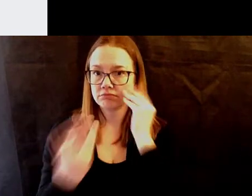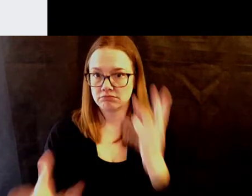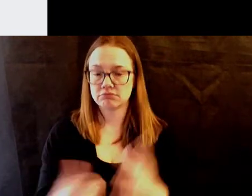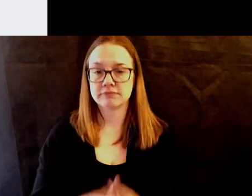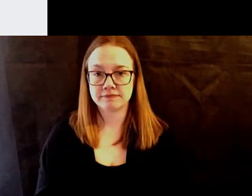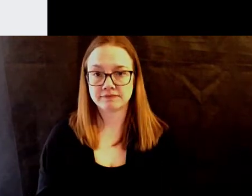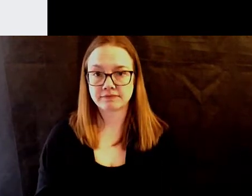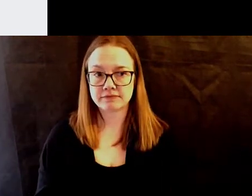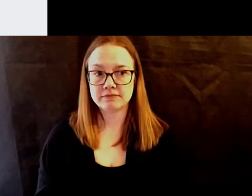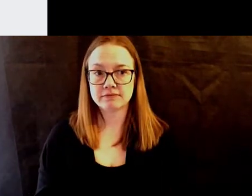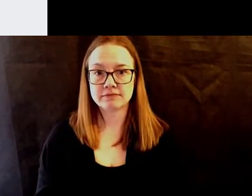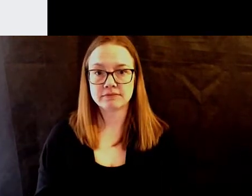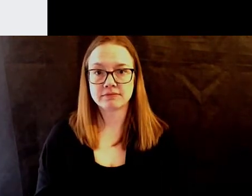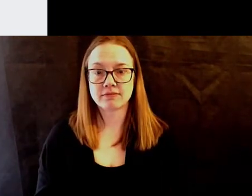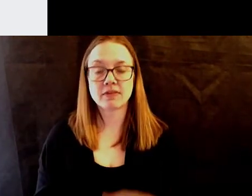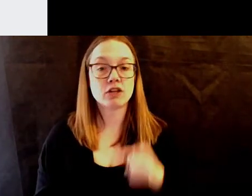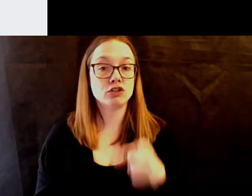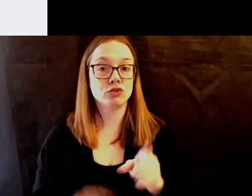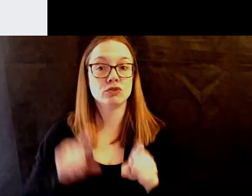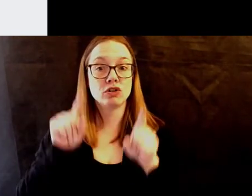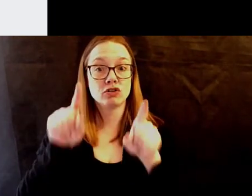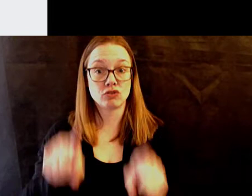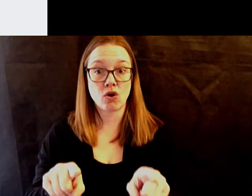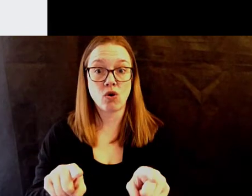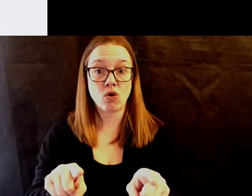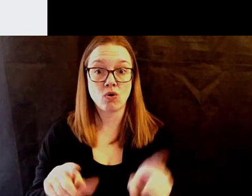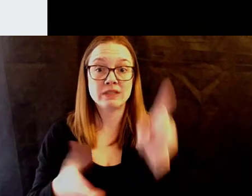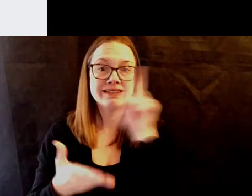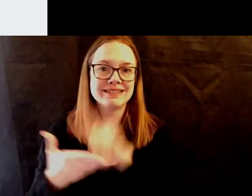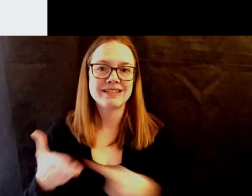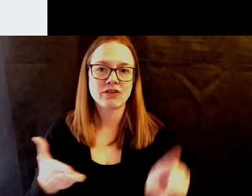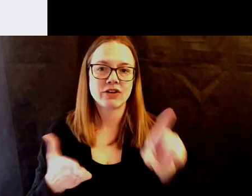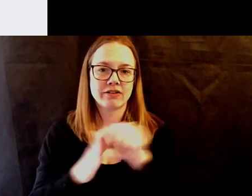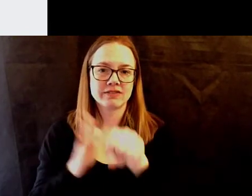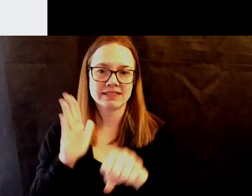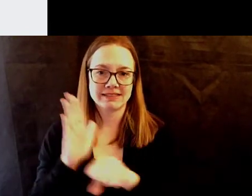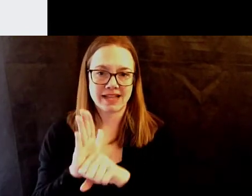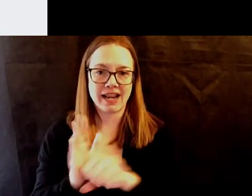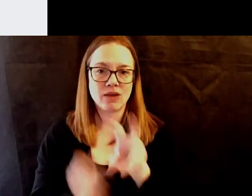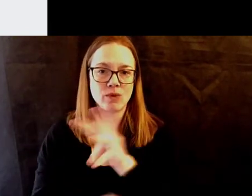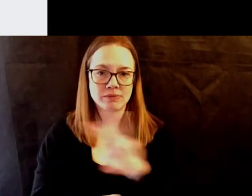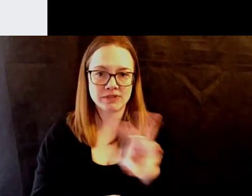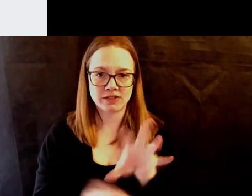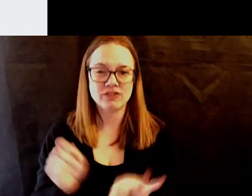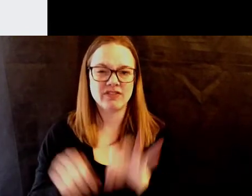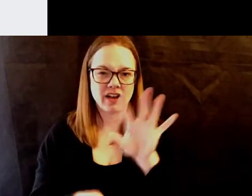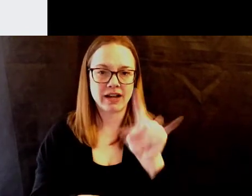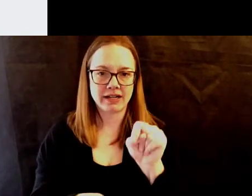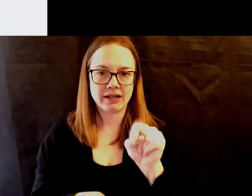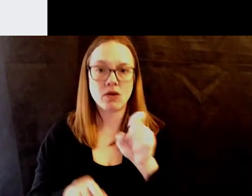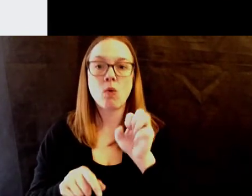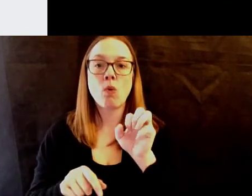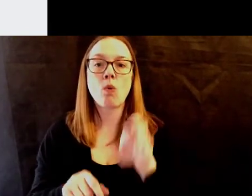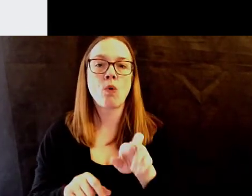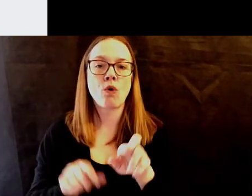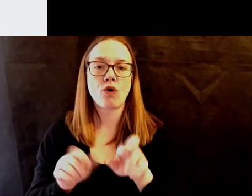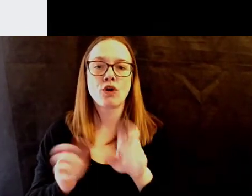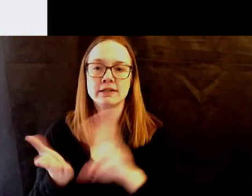You can just go to the Secretary of State website and find it. Or you can sign up for specific department newsletters to get updates on those.